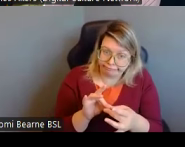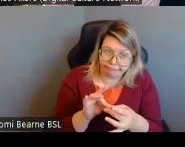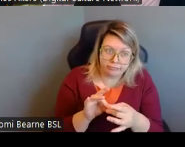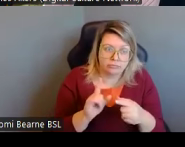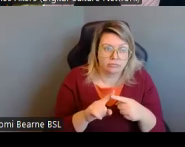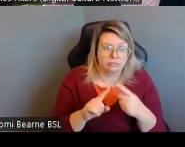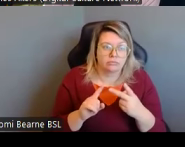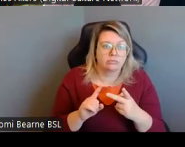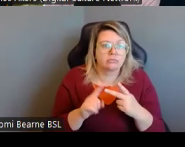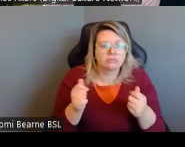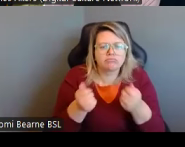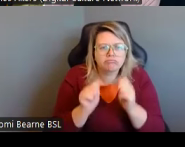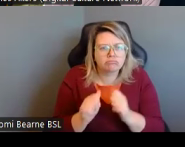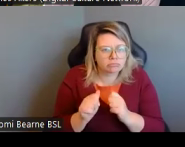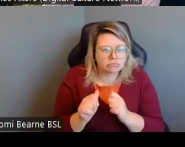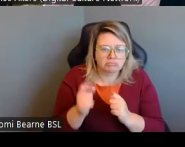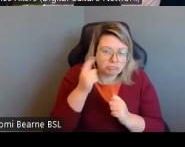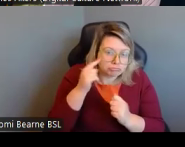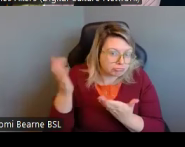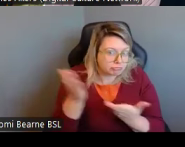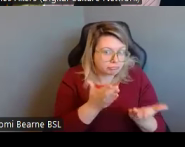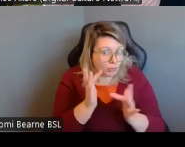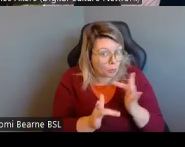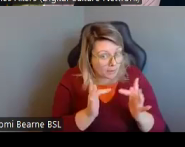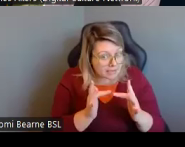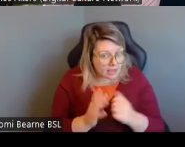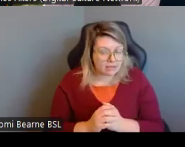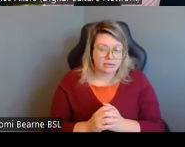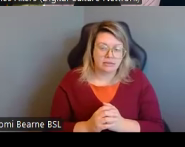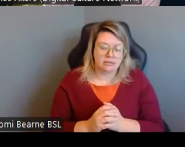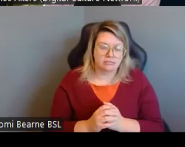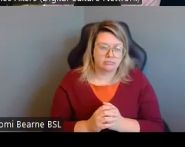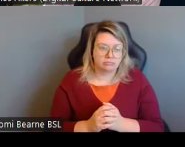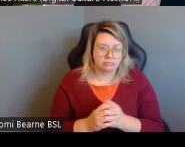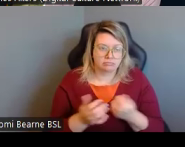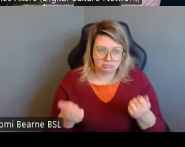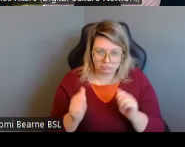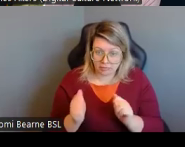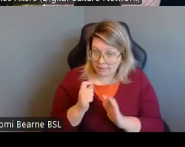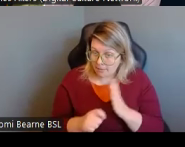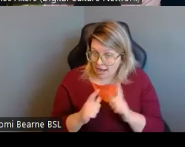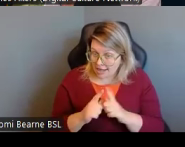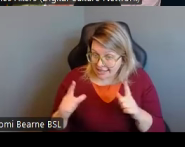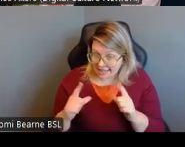moving down and getting them to visit the website, getting them to buy a ticket, and then, I like this one, "Blow their mind with how amazing